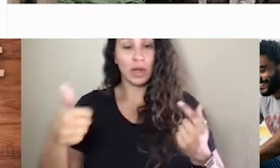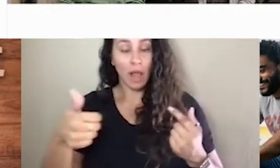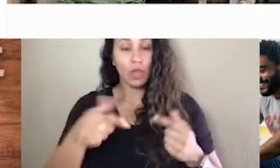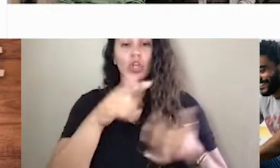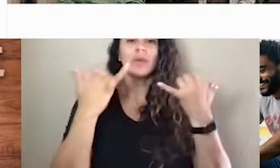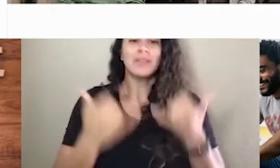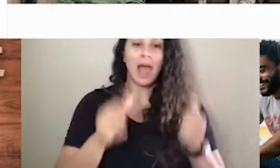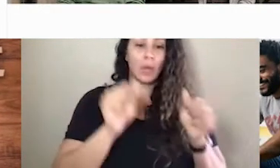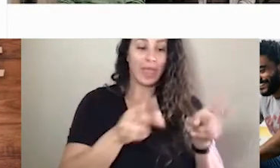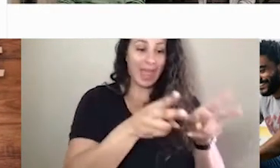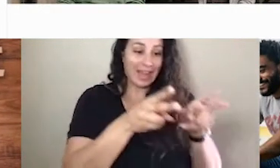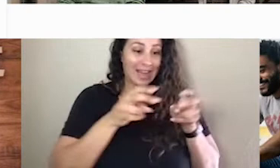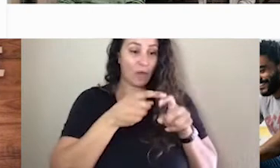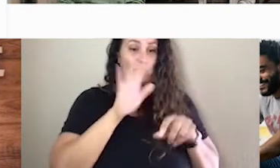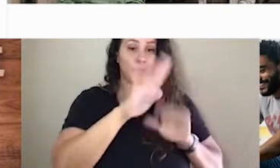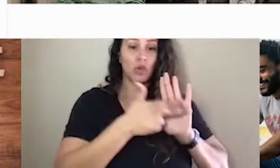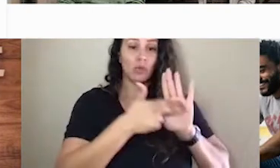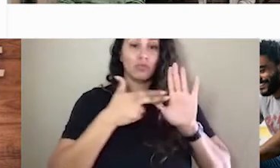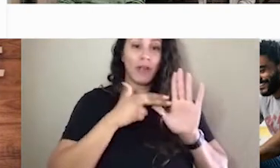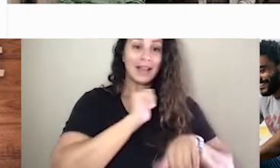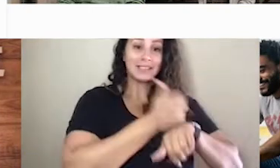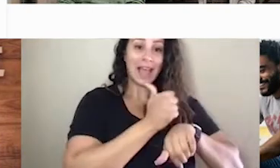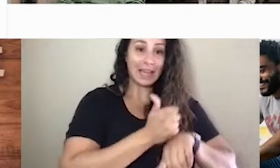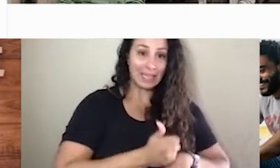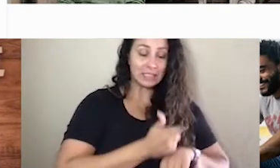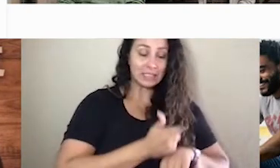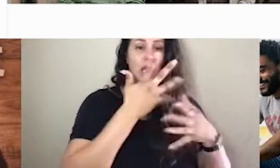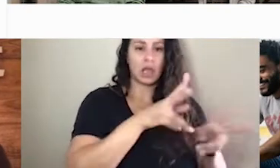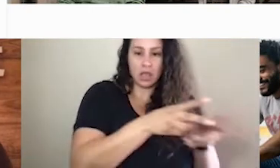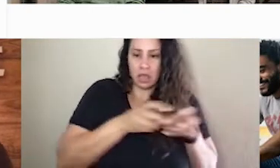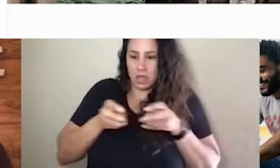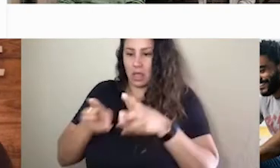AND SAY I HAVE COLORS OVER HERE.